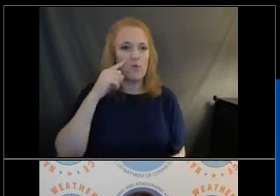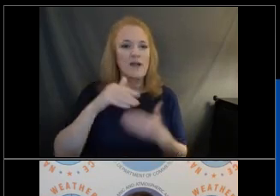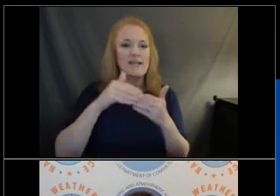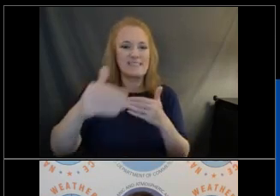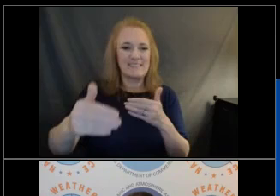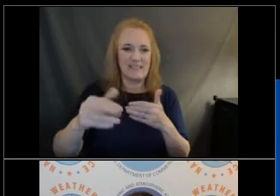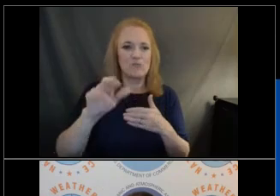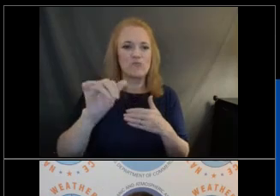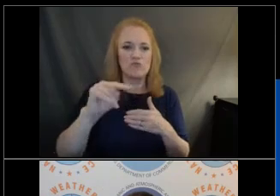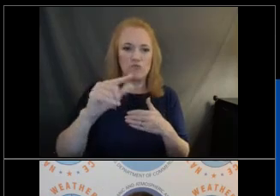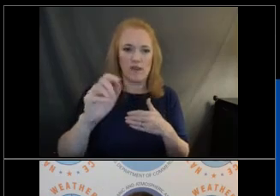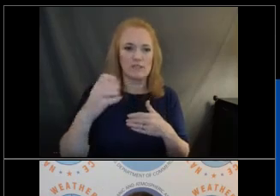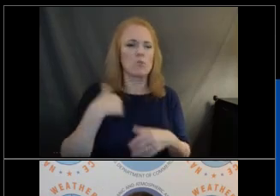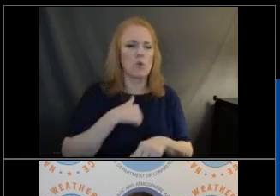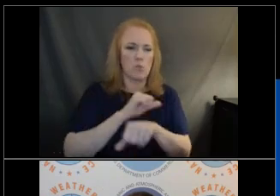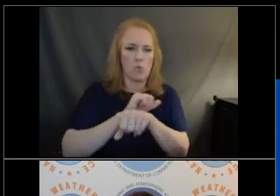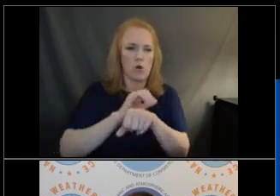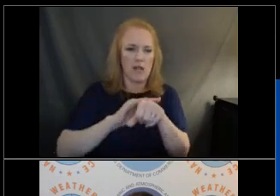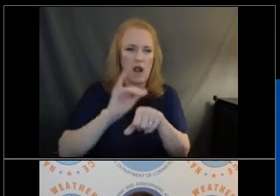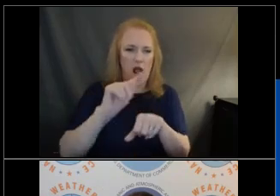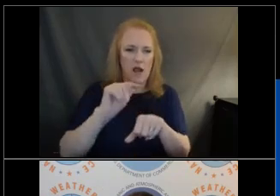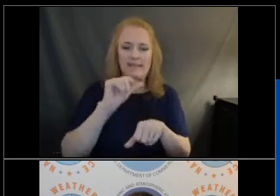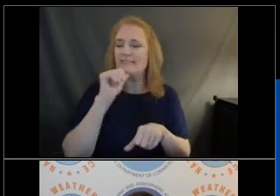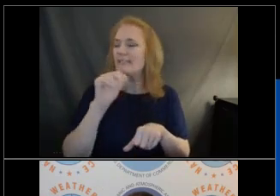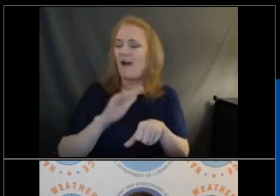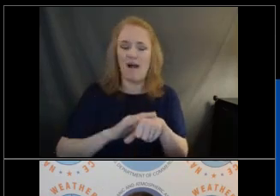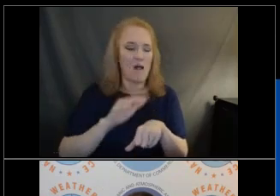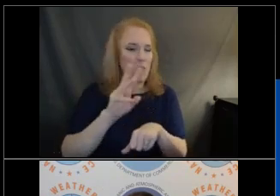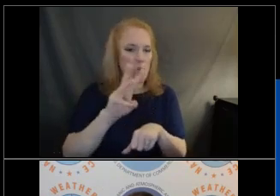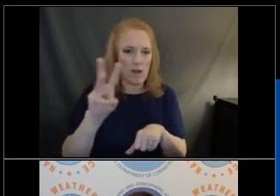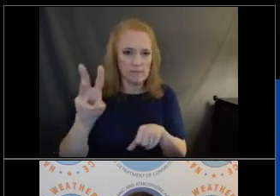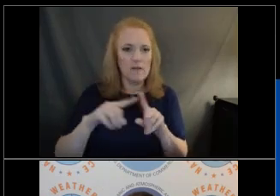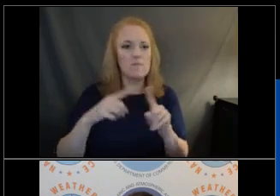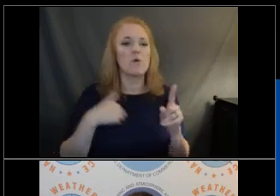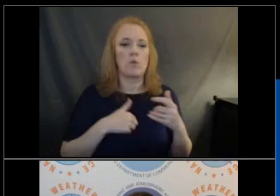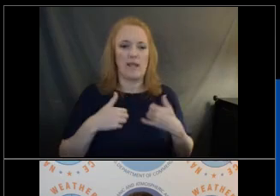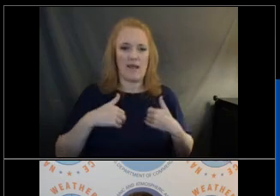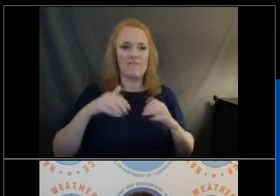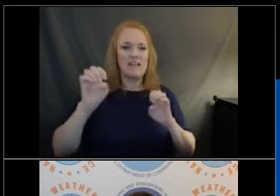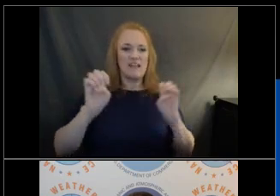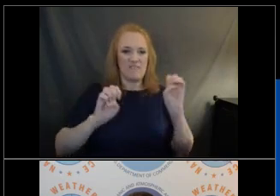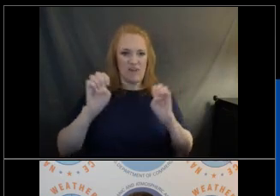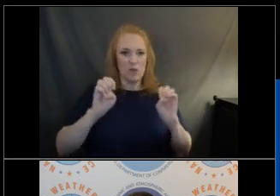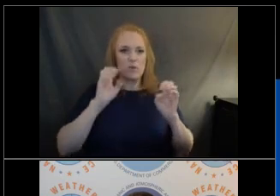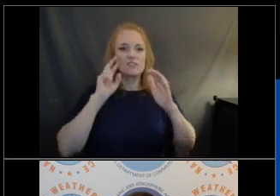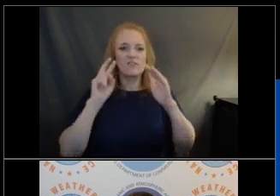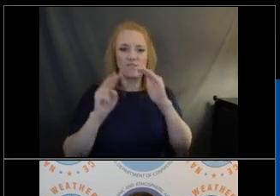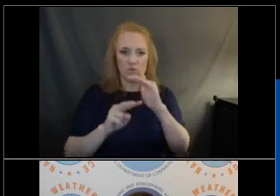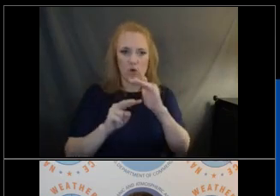are not available as links on our page but we do have an evaluation, forecast skill evaluation,